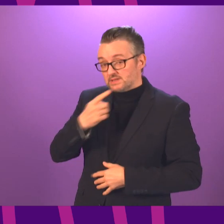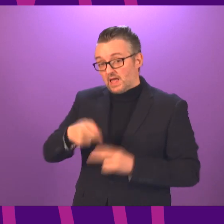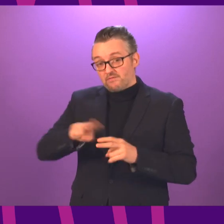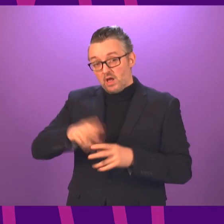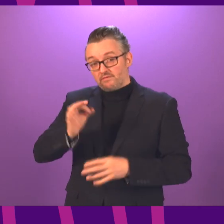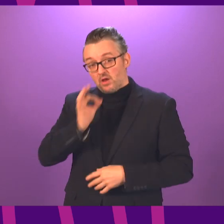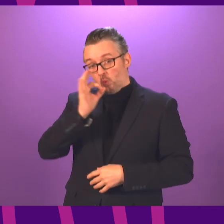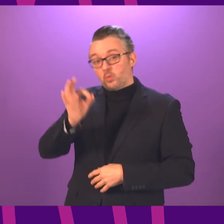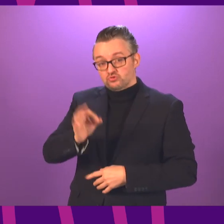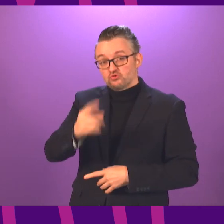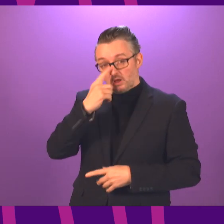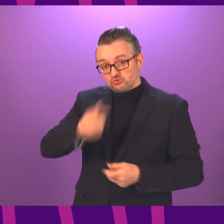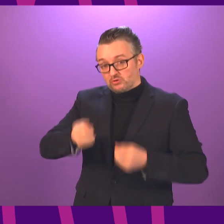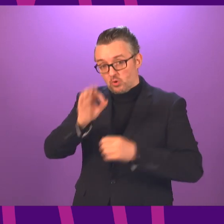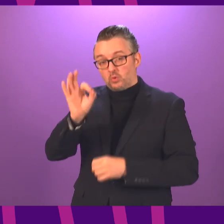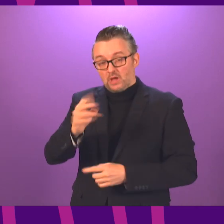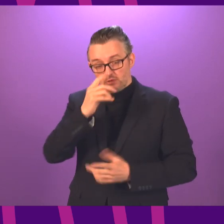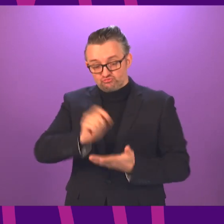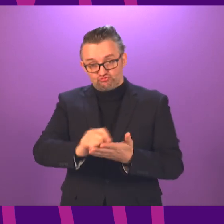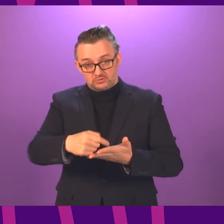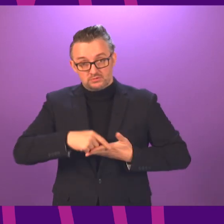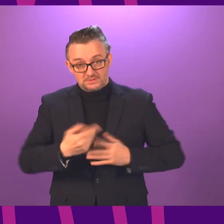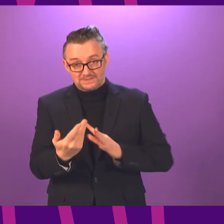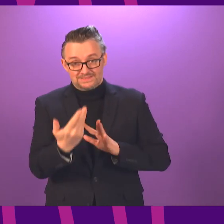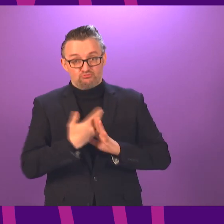for the SPCB, he can raise them by writing directly to me or to other members of the